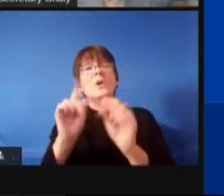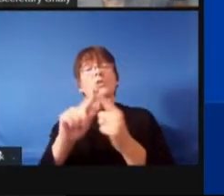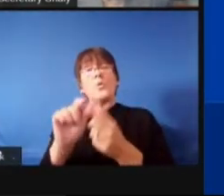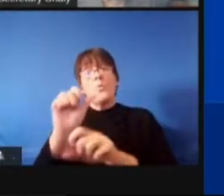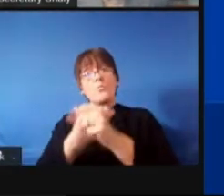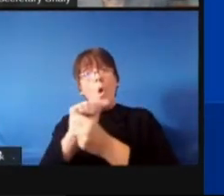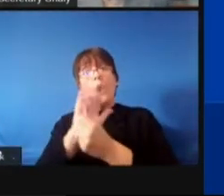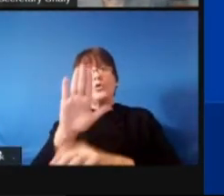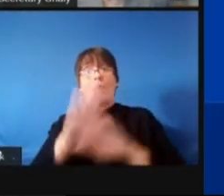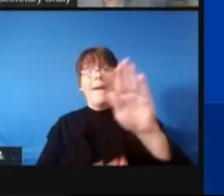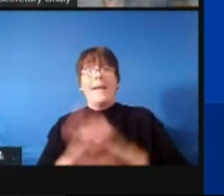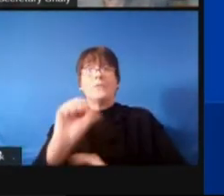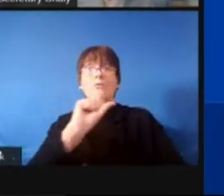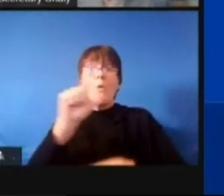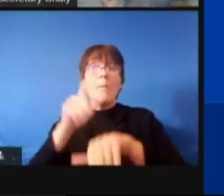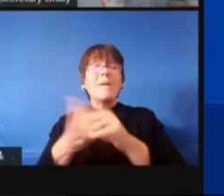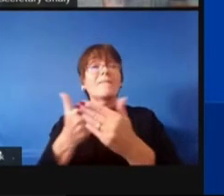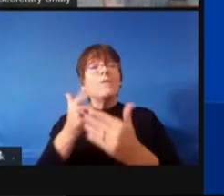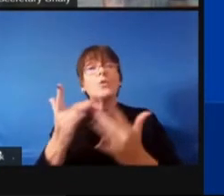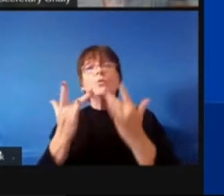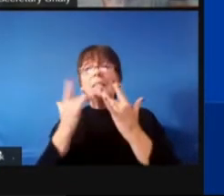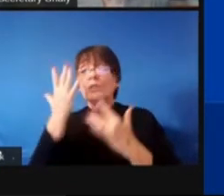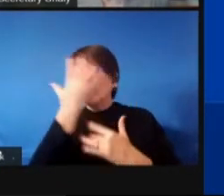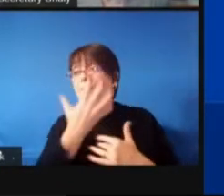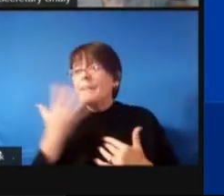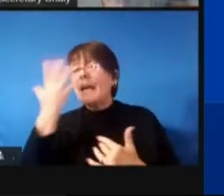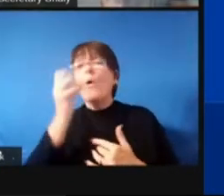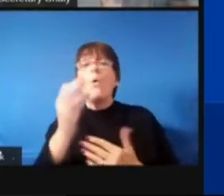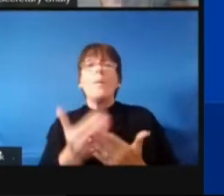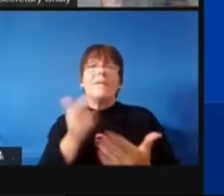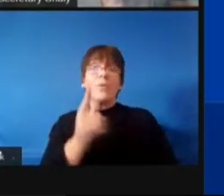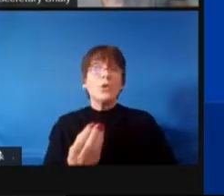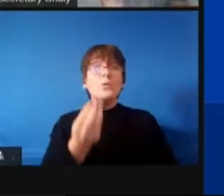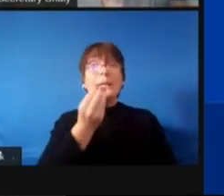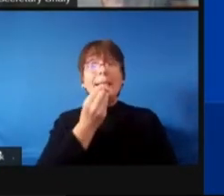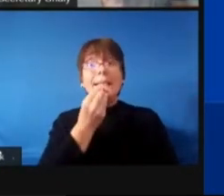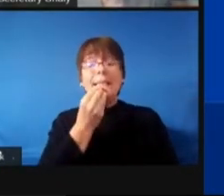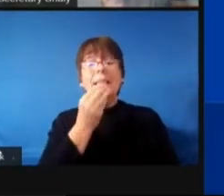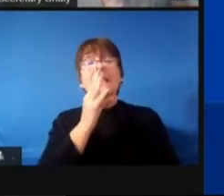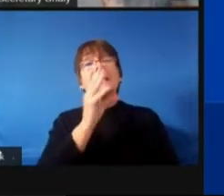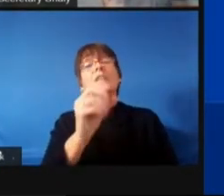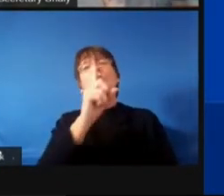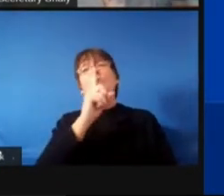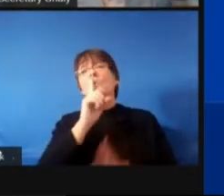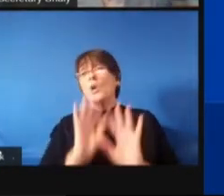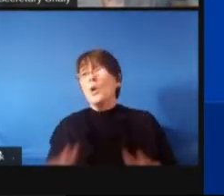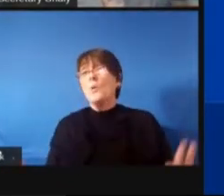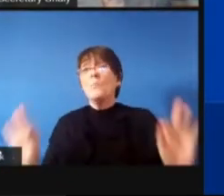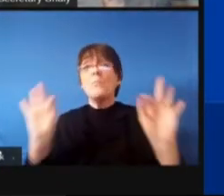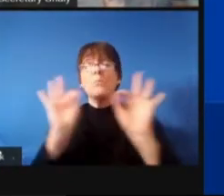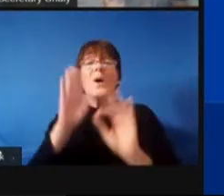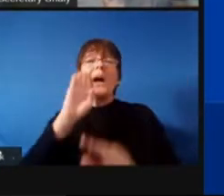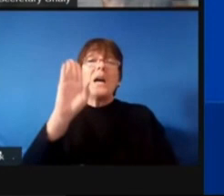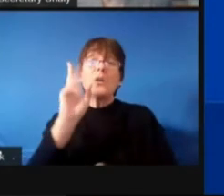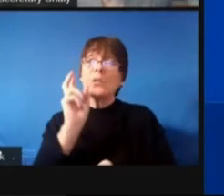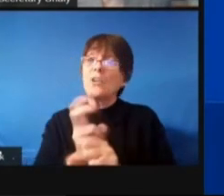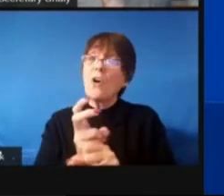HYGIENE. IT IS MORE IMPORTANT THAN CLEANING SURFACES. IT IS MUCH MORE IMPORTANT TO CLEAN YOUR HANDS AND WASH HER HANDS BEFORE